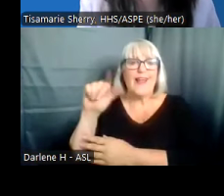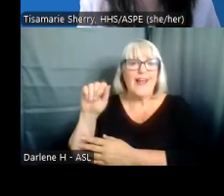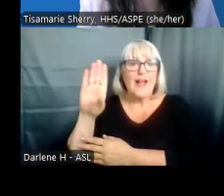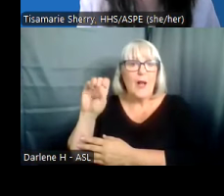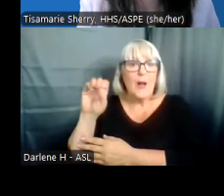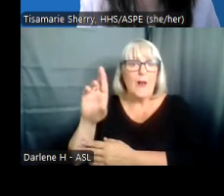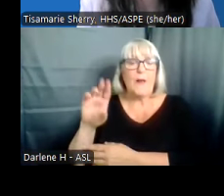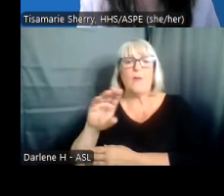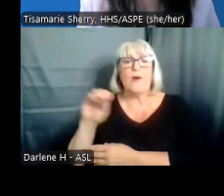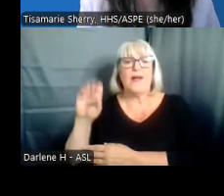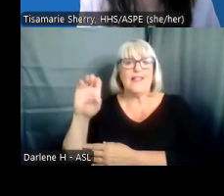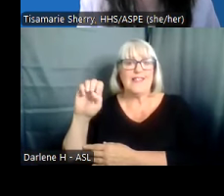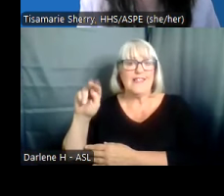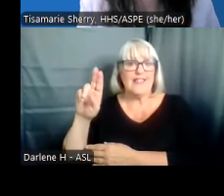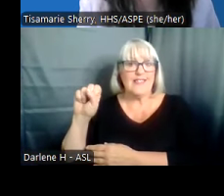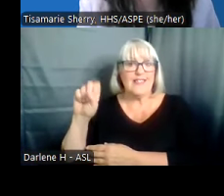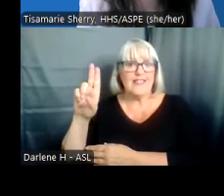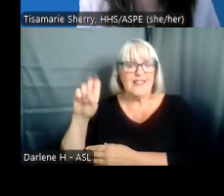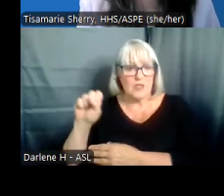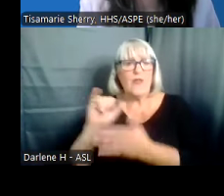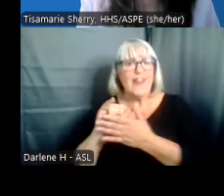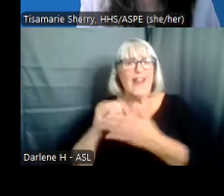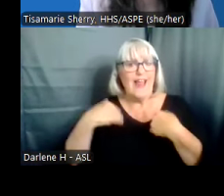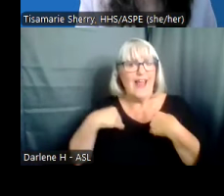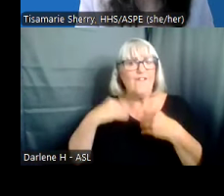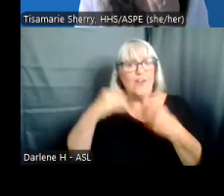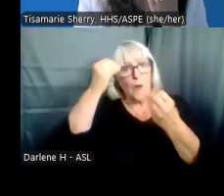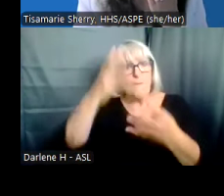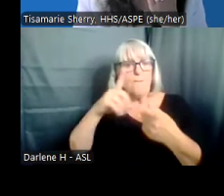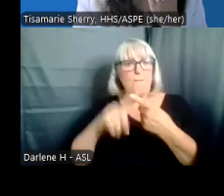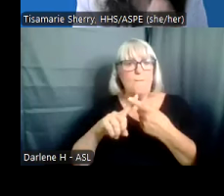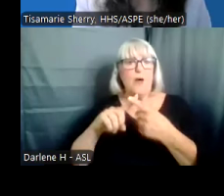does contain information on the HCBS workforce, and agencies publish data tables